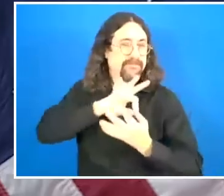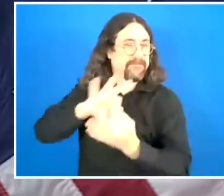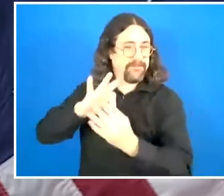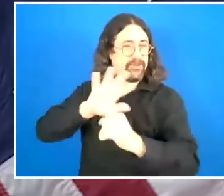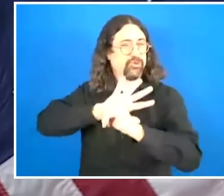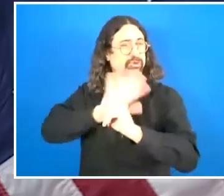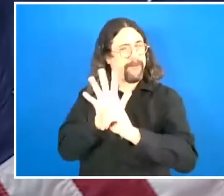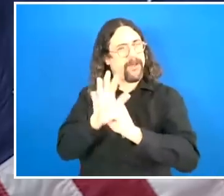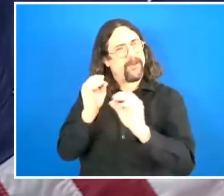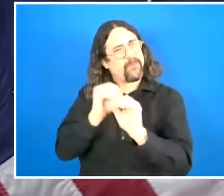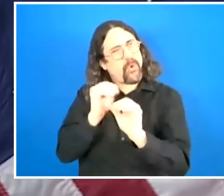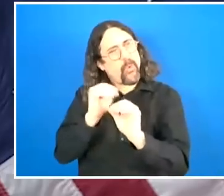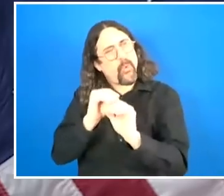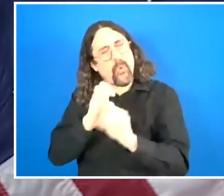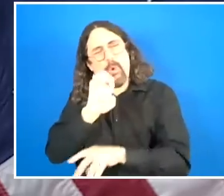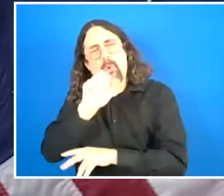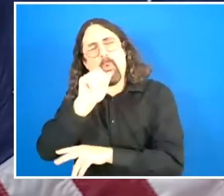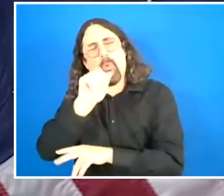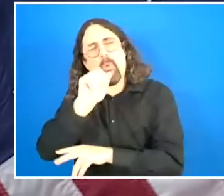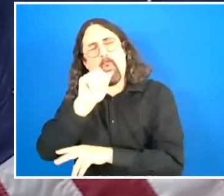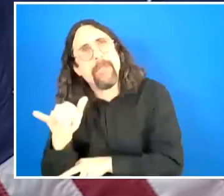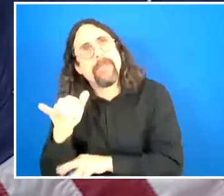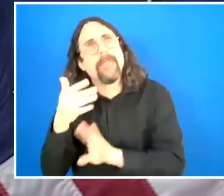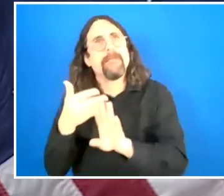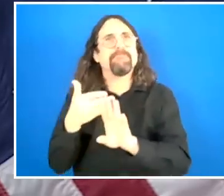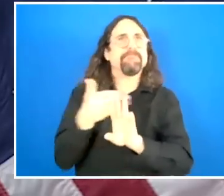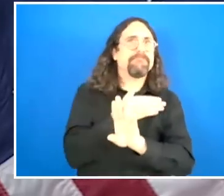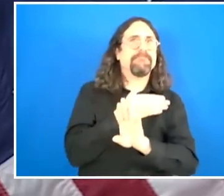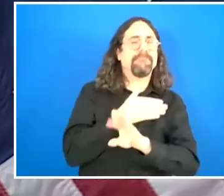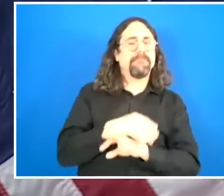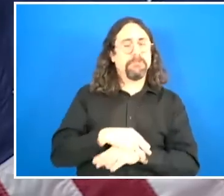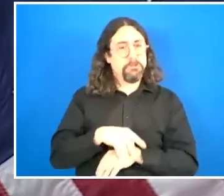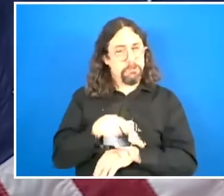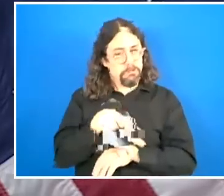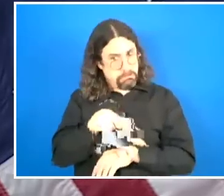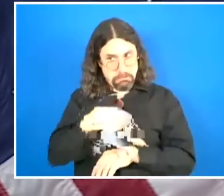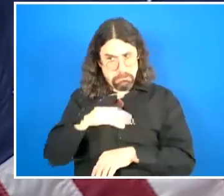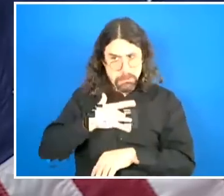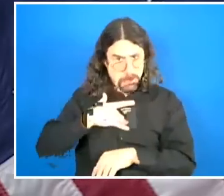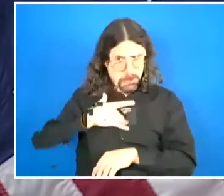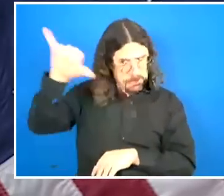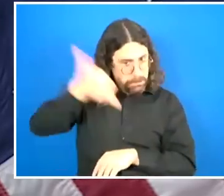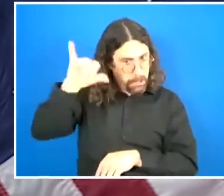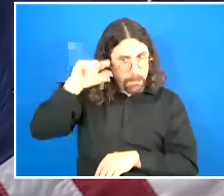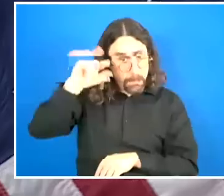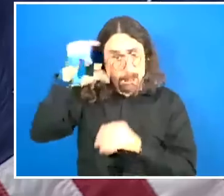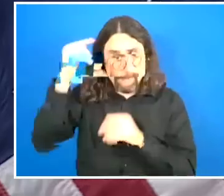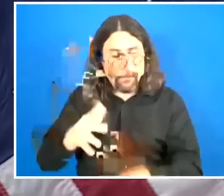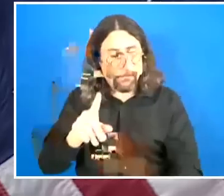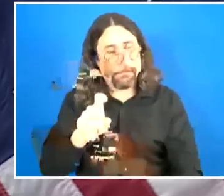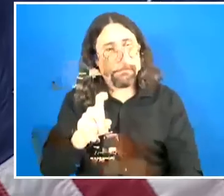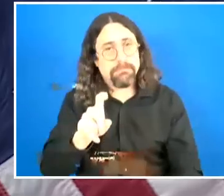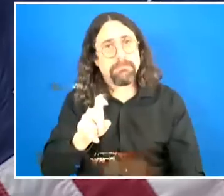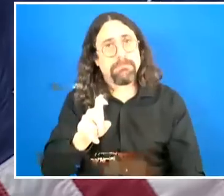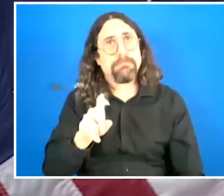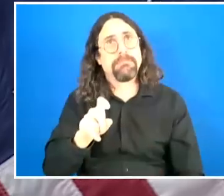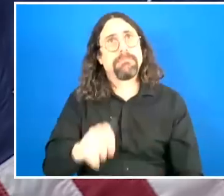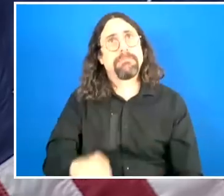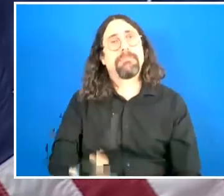CORONAVIRUS AND WT HAWAS HAPPENING IN WUHAN PROVINCE. DO YOU WISH YOU HAD DONE ANYTHING EARLIER IN RELATION TO